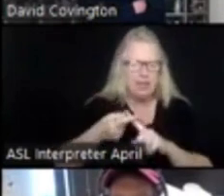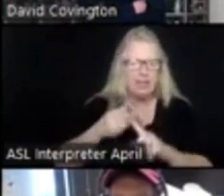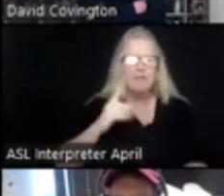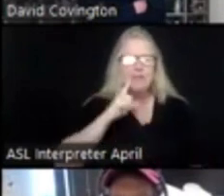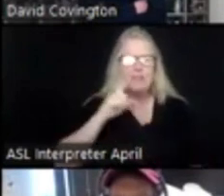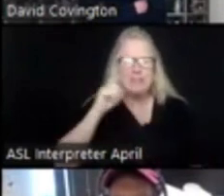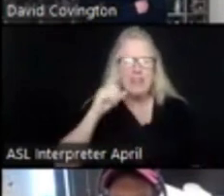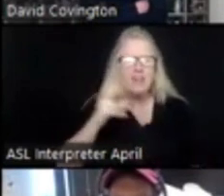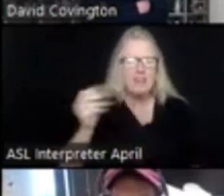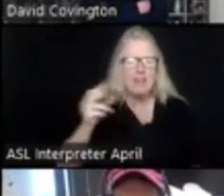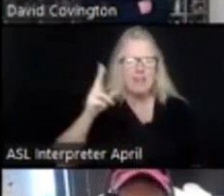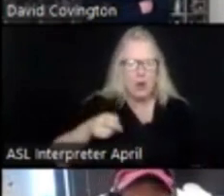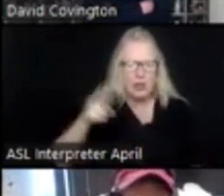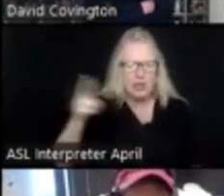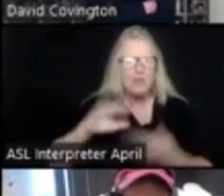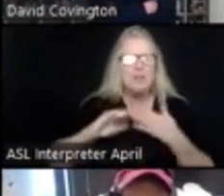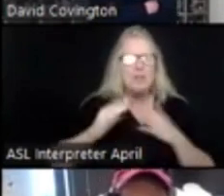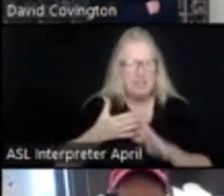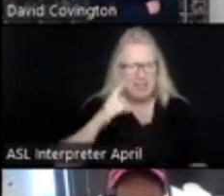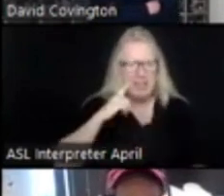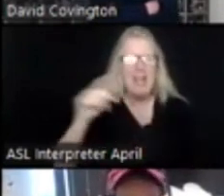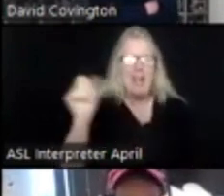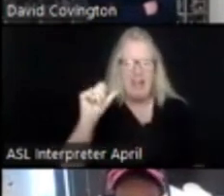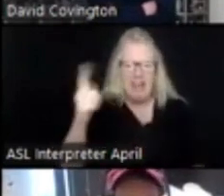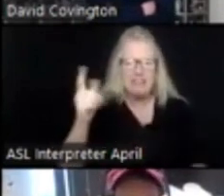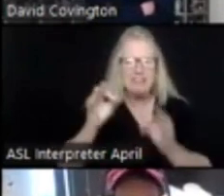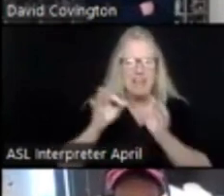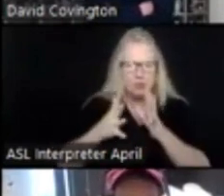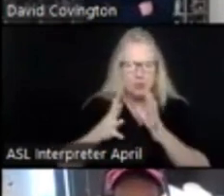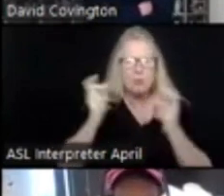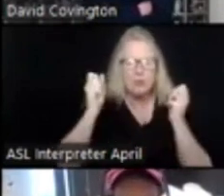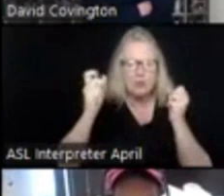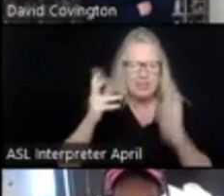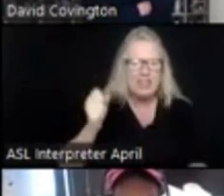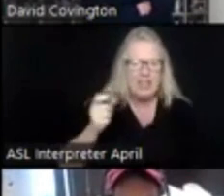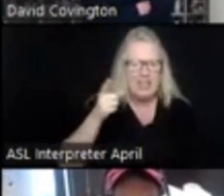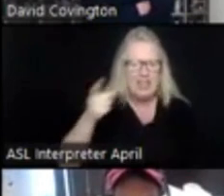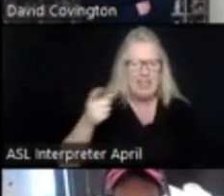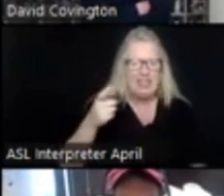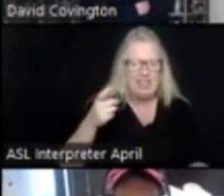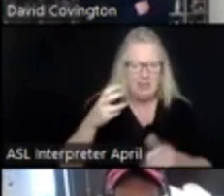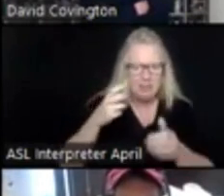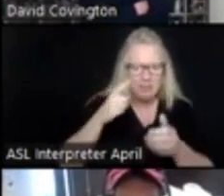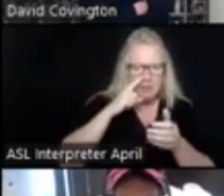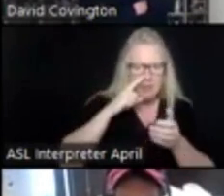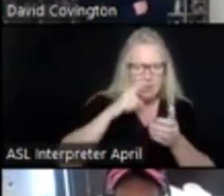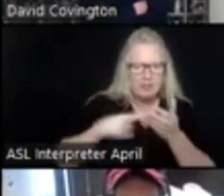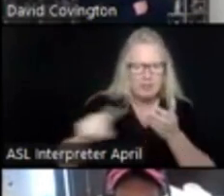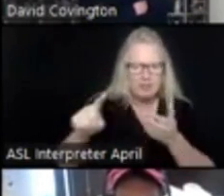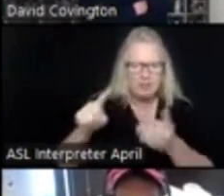COMMUNITY AND ASL INTERPRETER.